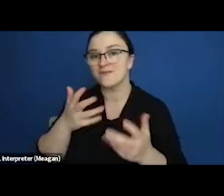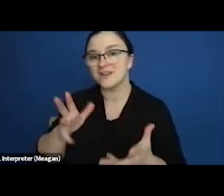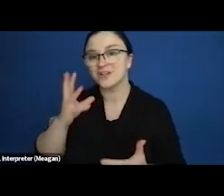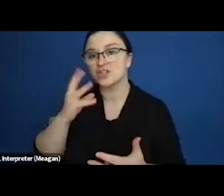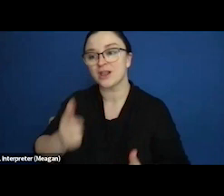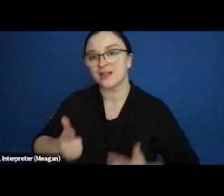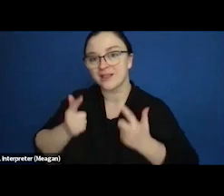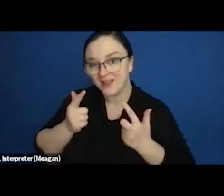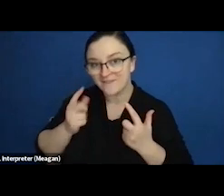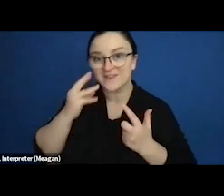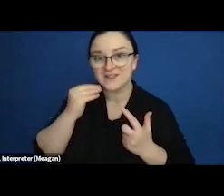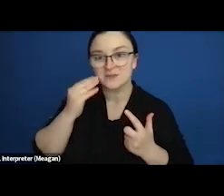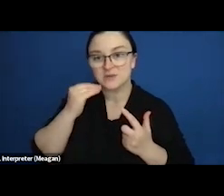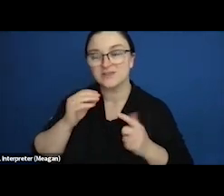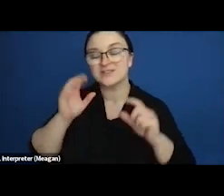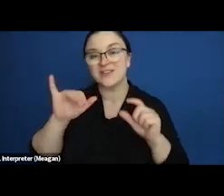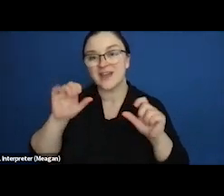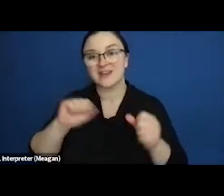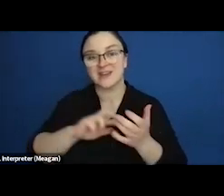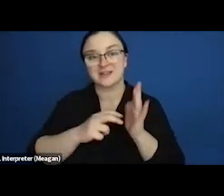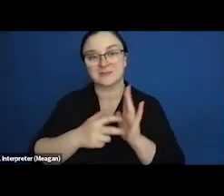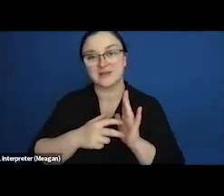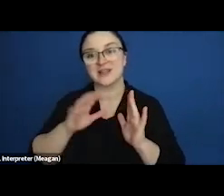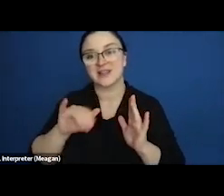can mean also that your community is engaged,